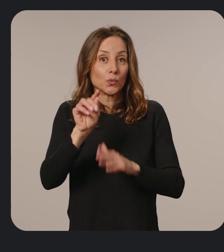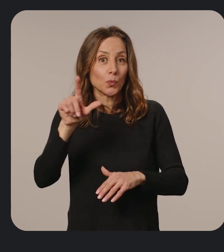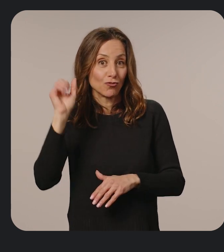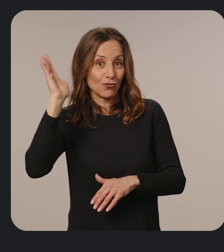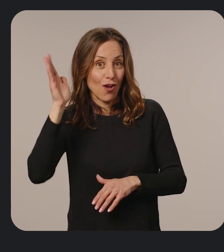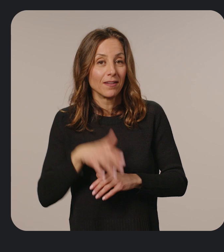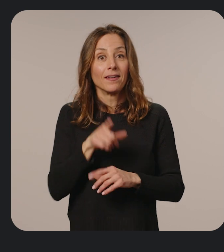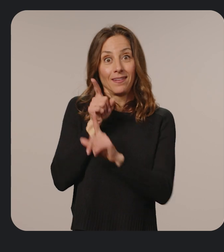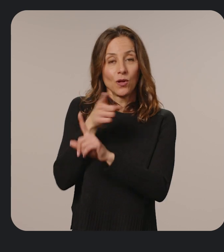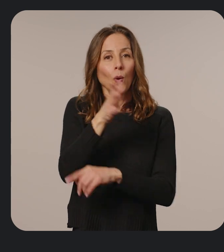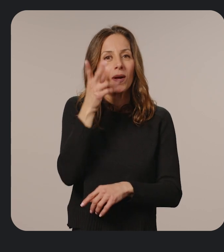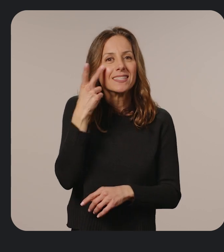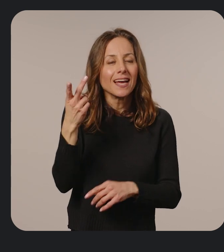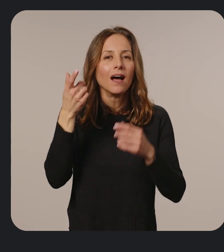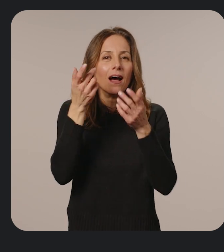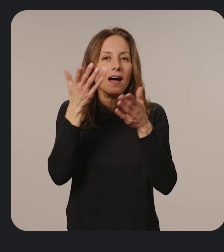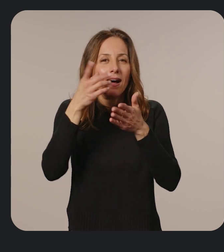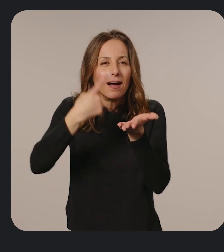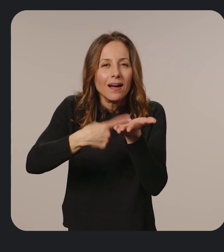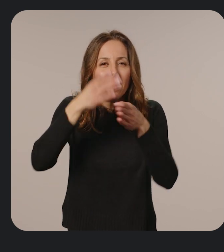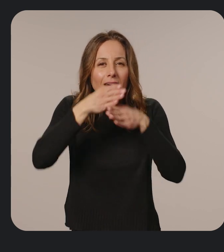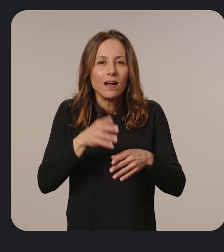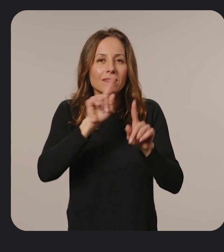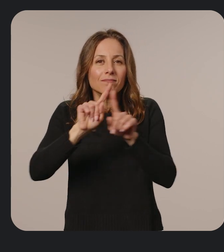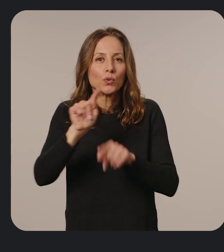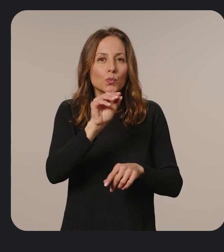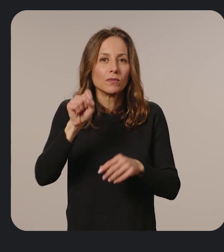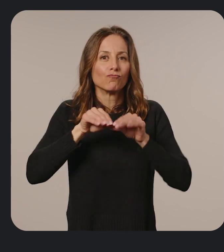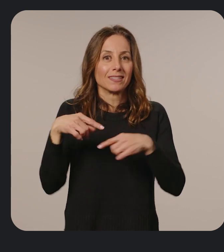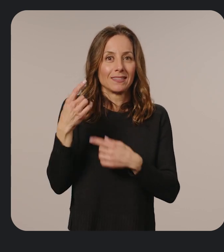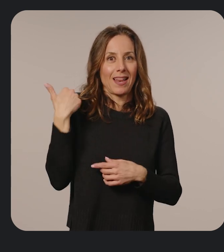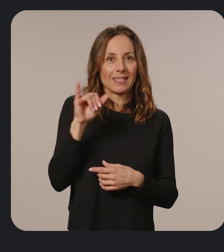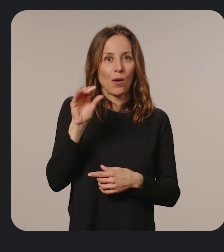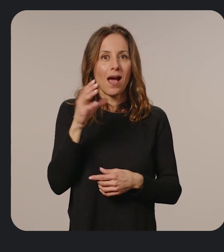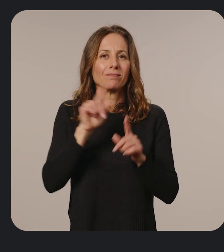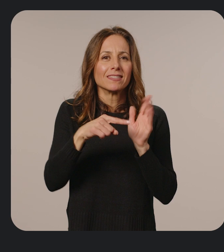There, you'll see a breakdown of the tools we released since the last I/O and a demo of the new features in Android Studio.